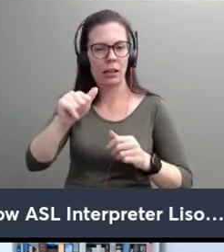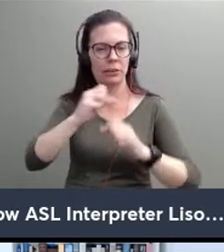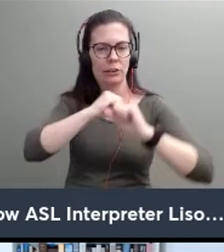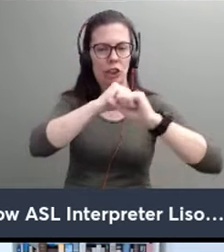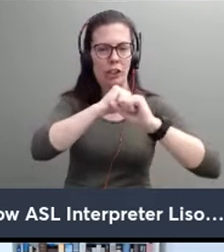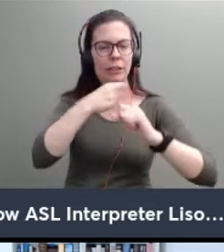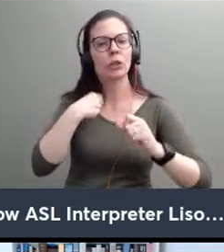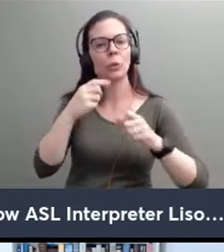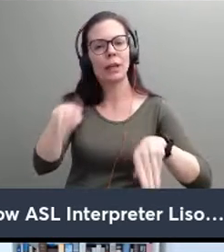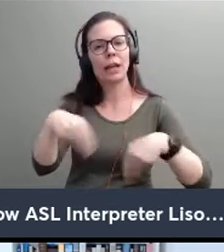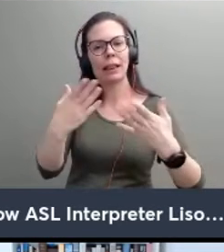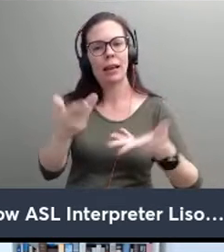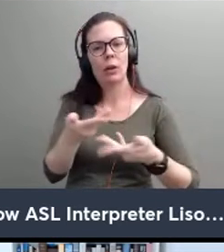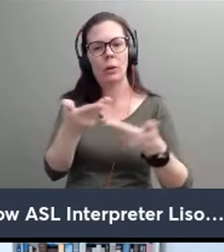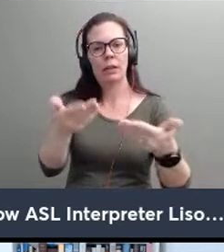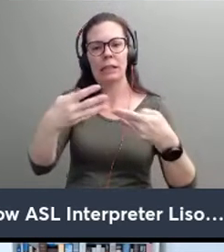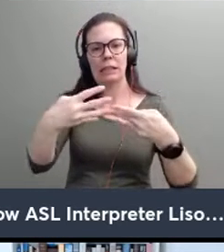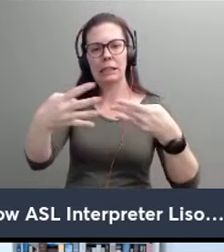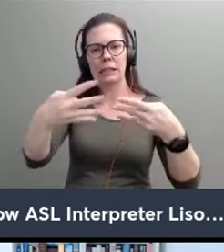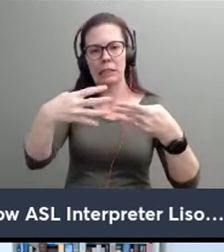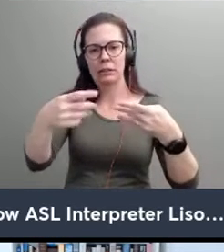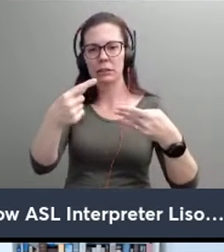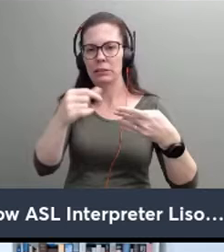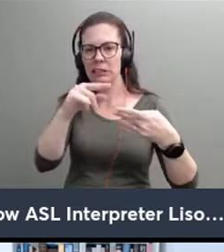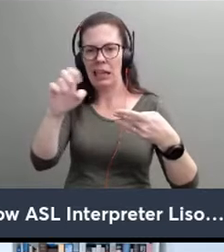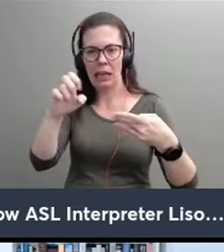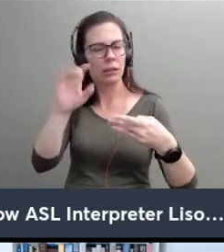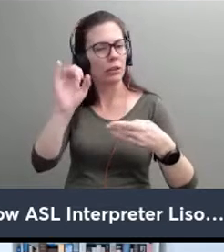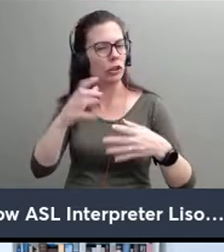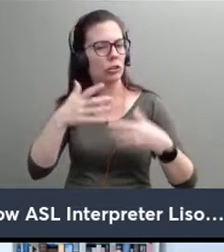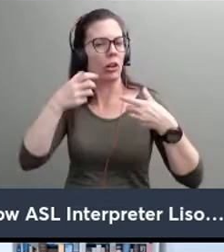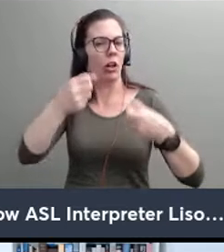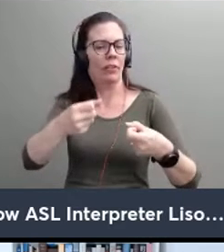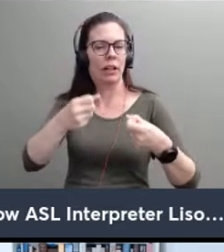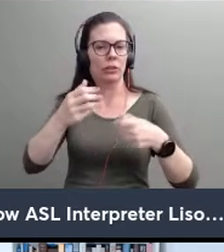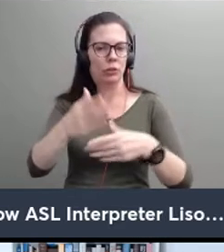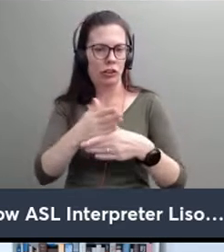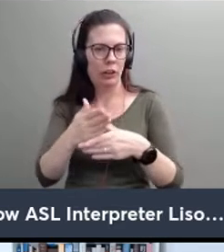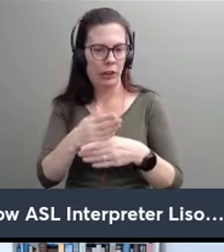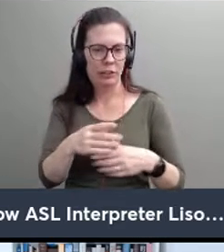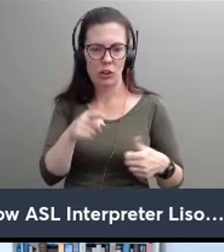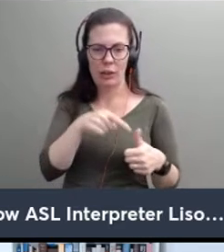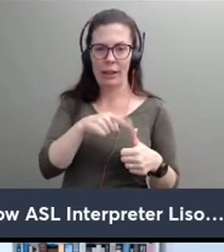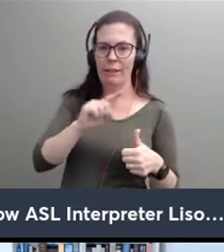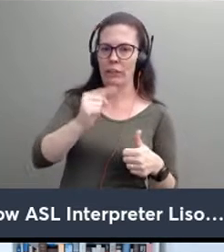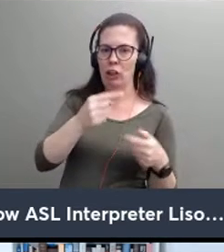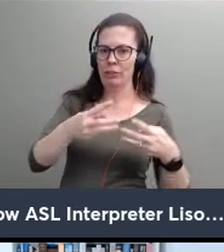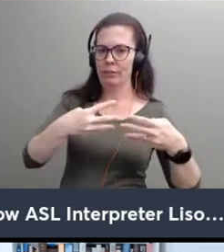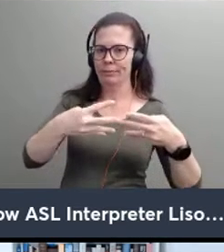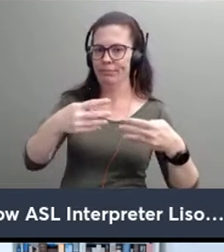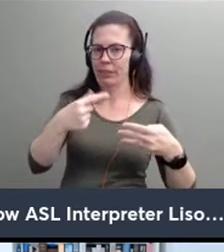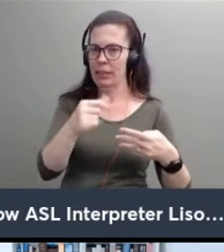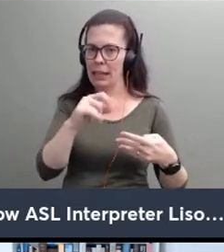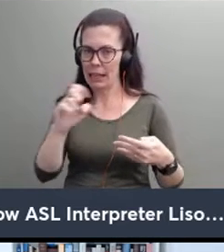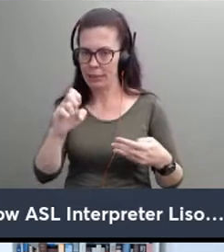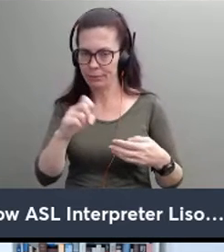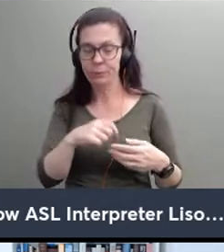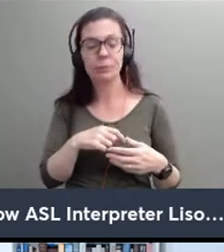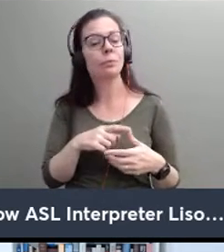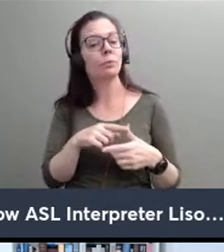that make sure that you're confident about what you're doing. This is the first gate. So, you click on this.